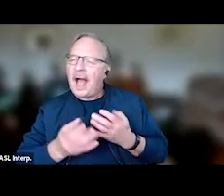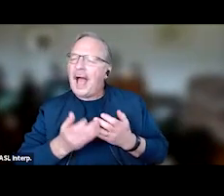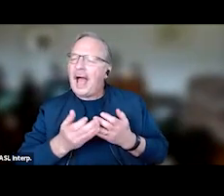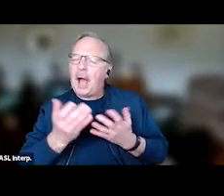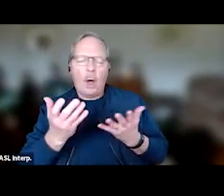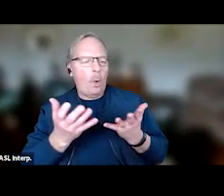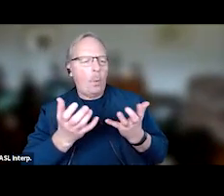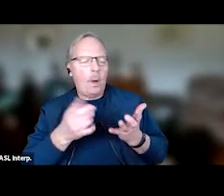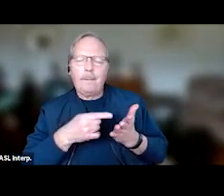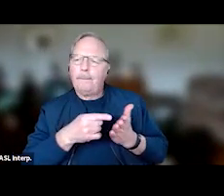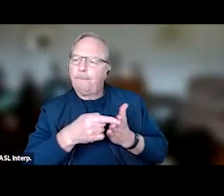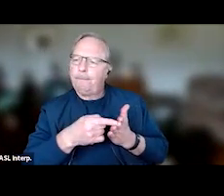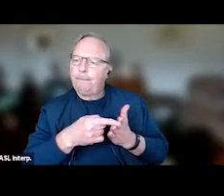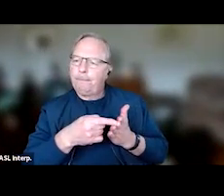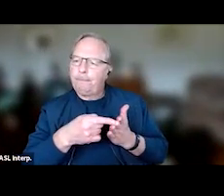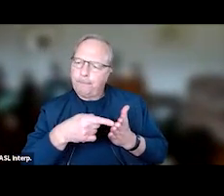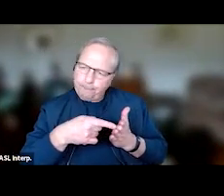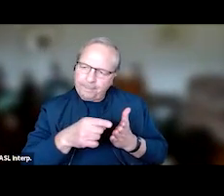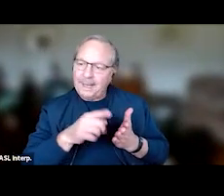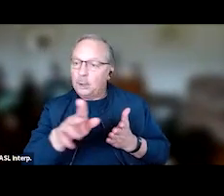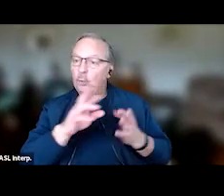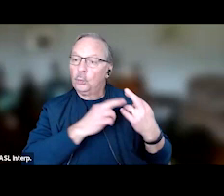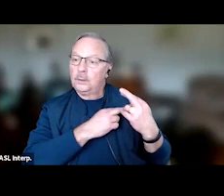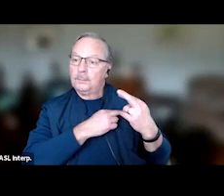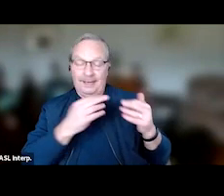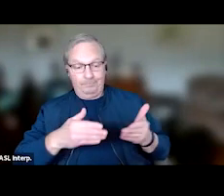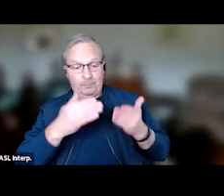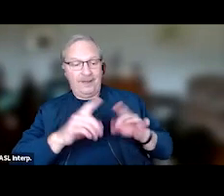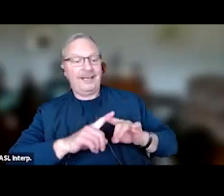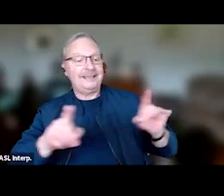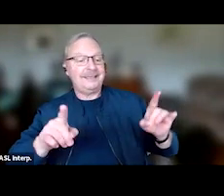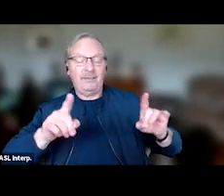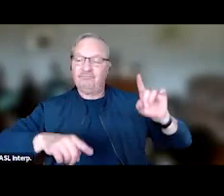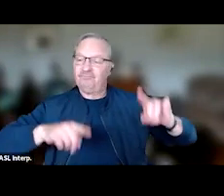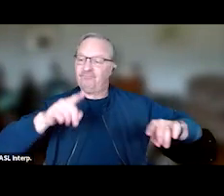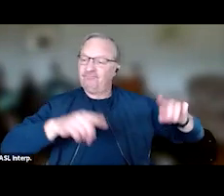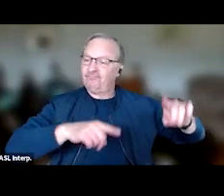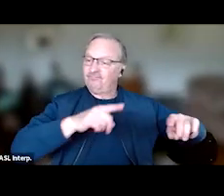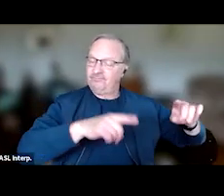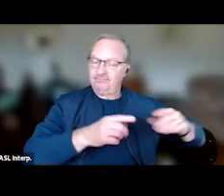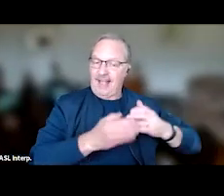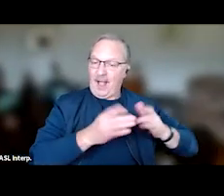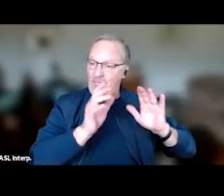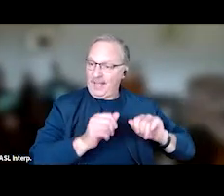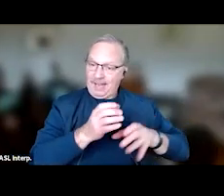And it's your responsibility to provide different variations of how they can receive compensation,